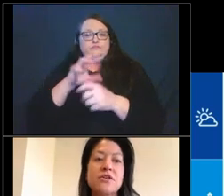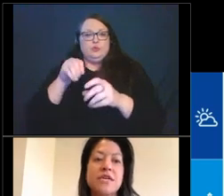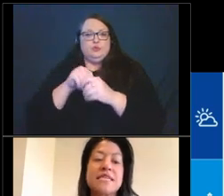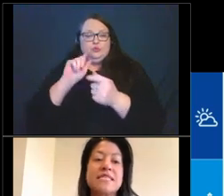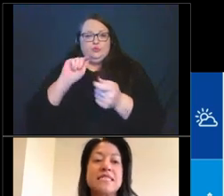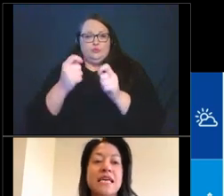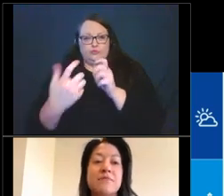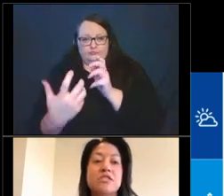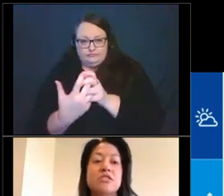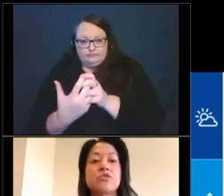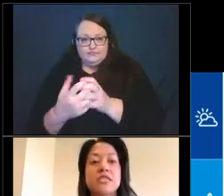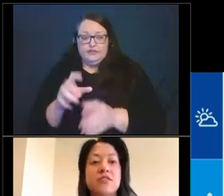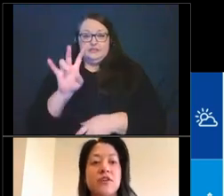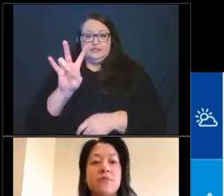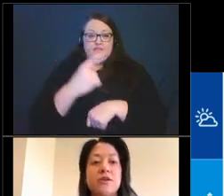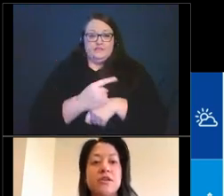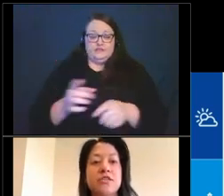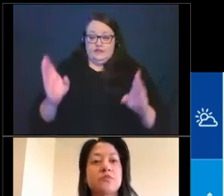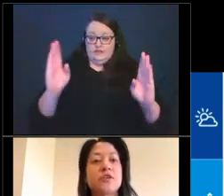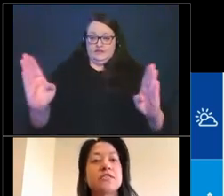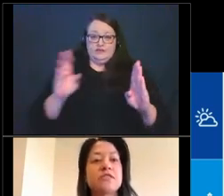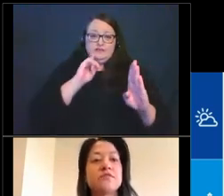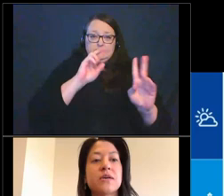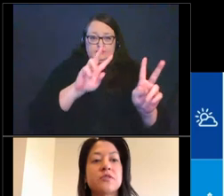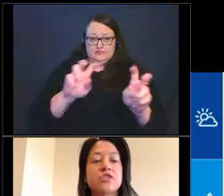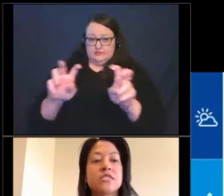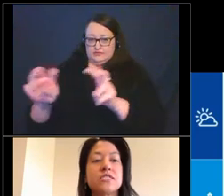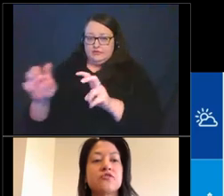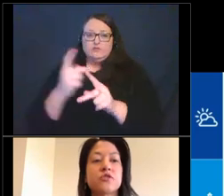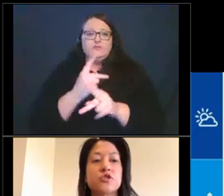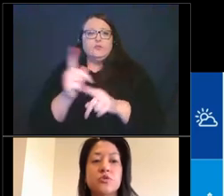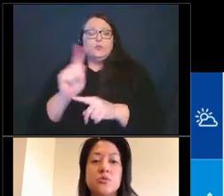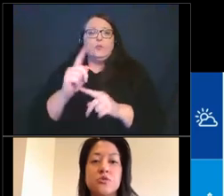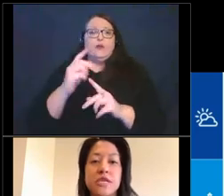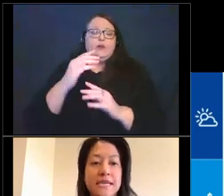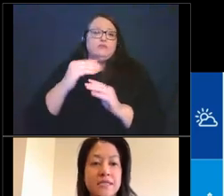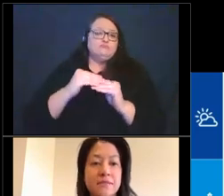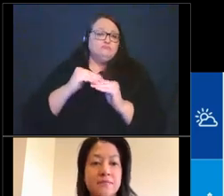day period is examined to identify periods where excessive temperatures exist for 2 or more days,